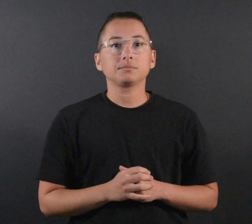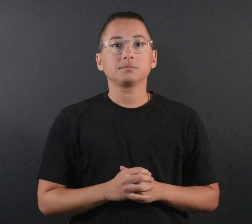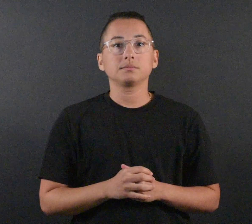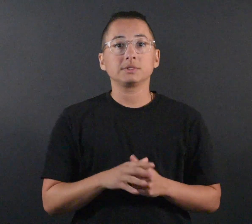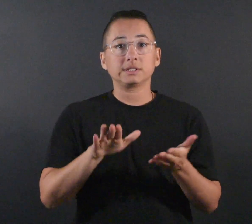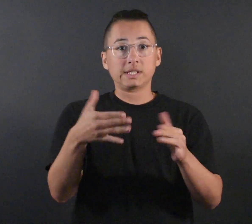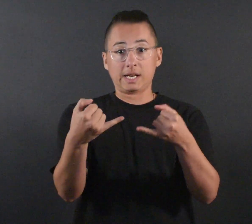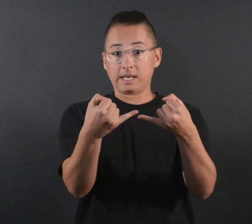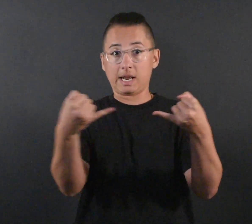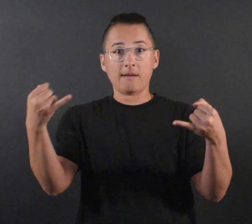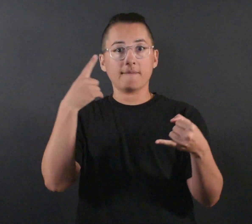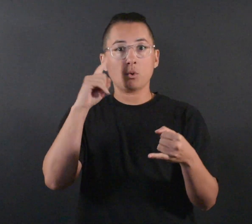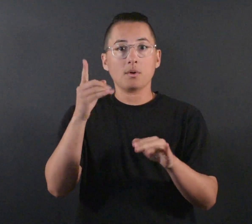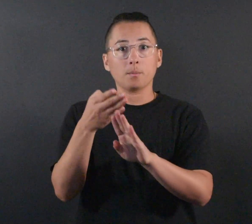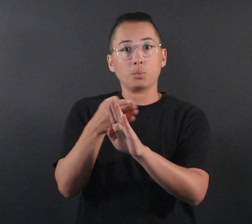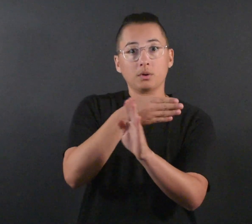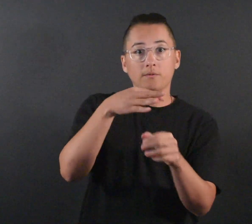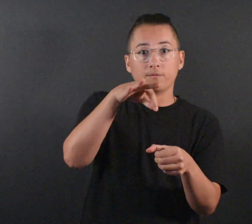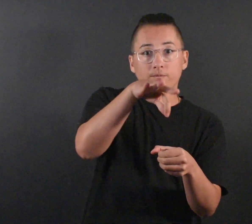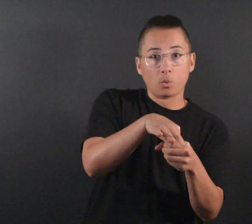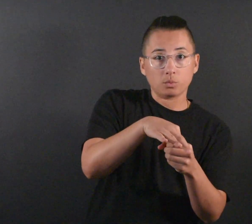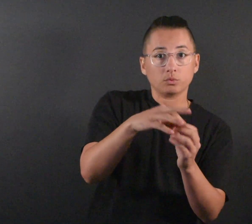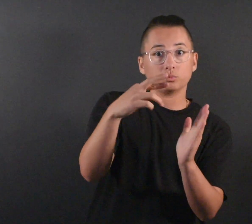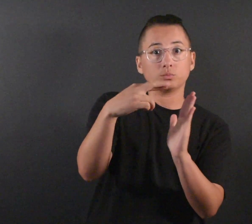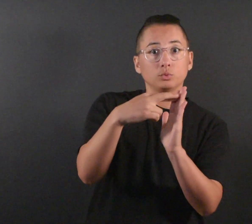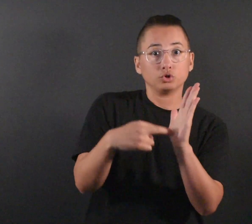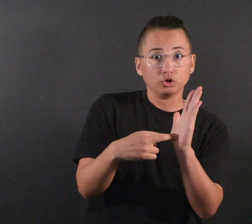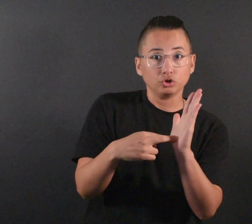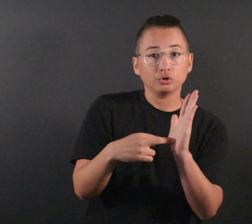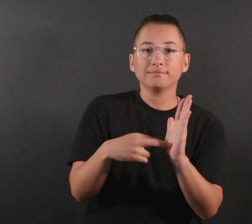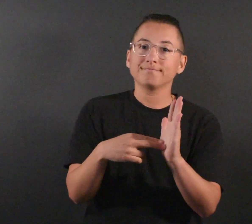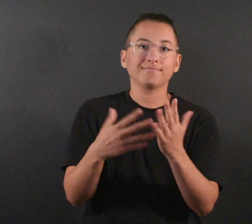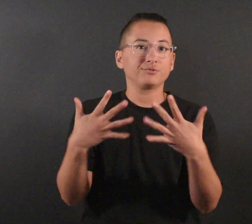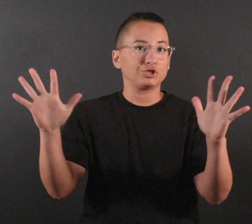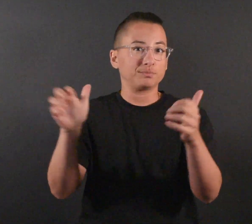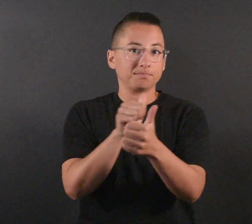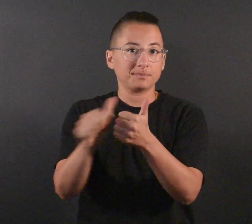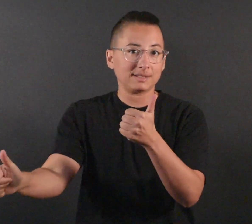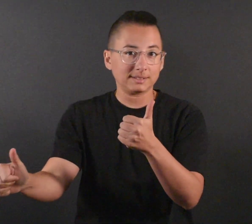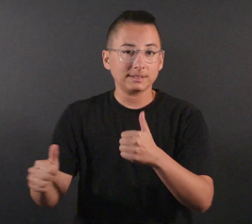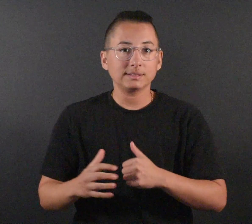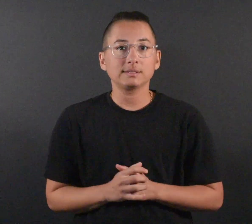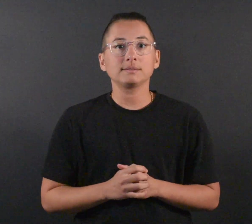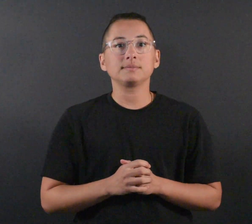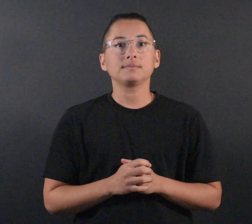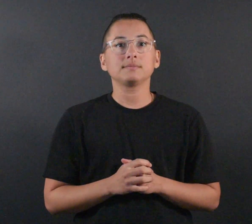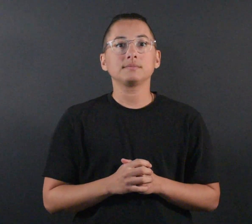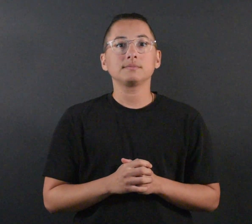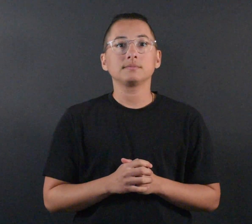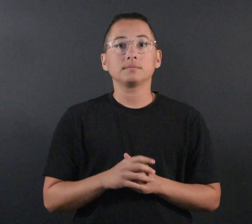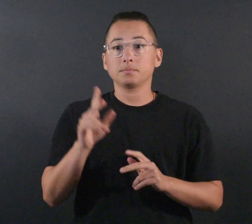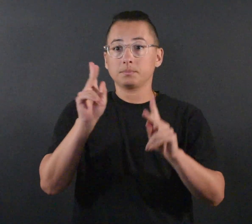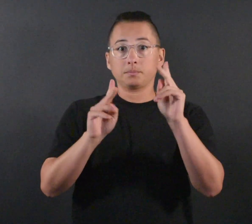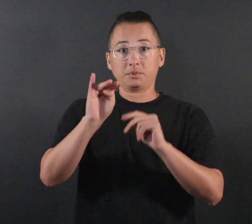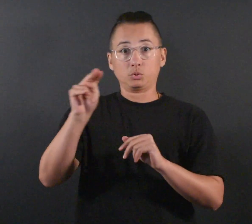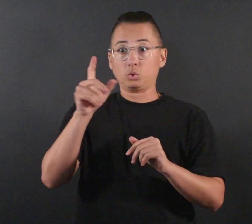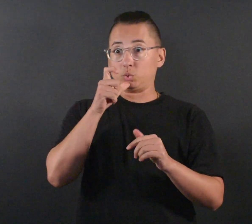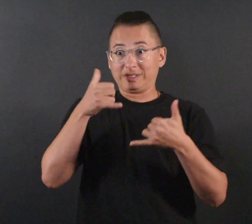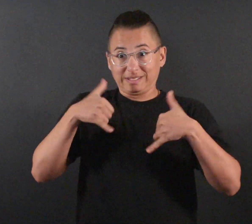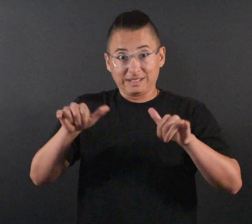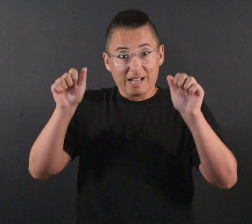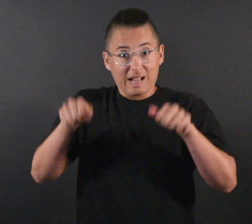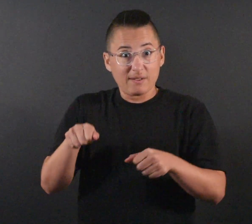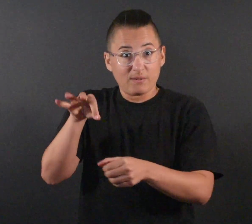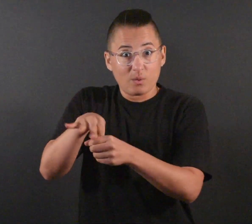The deadline to pre-register to vote has now passed. Eligible Minnesotans can still register